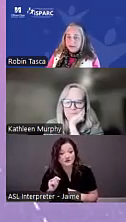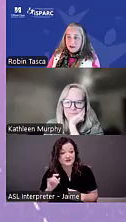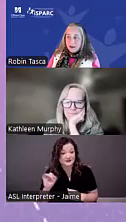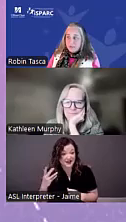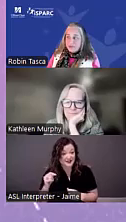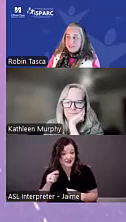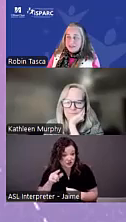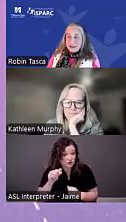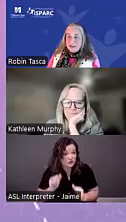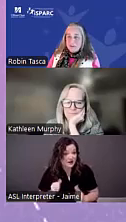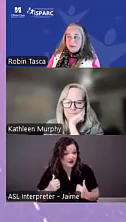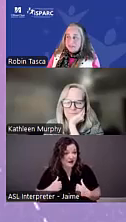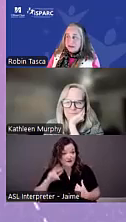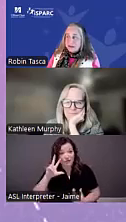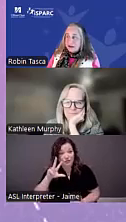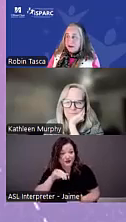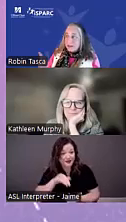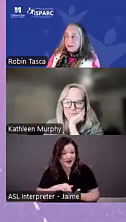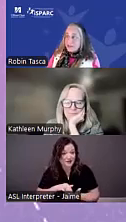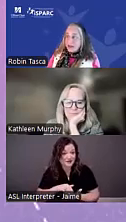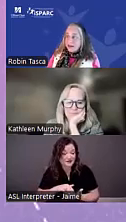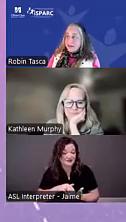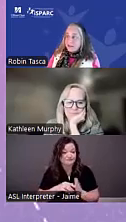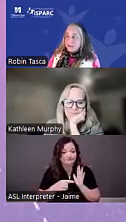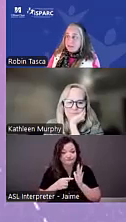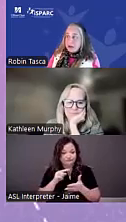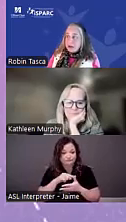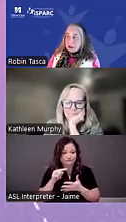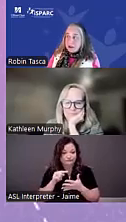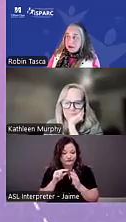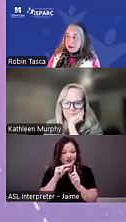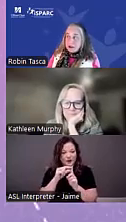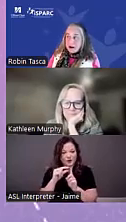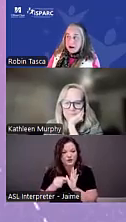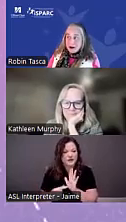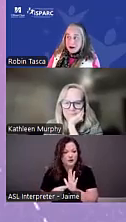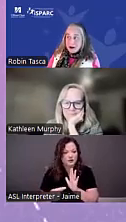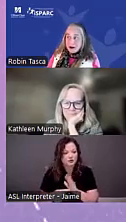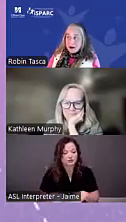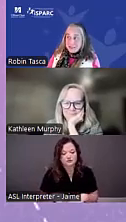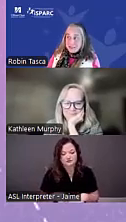And I appreciate everybody's time. In the chat is my contact information.